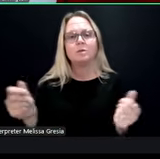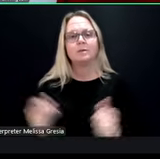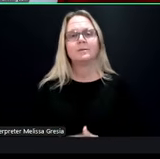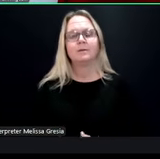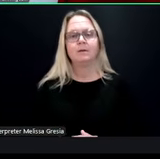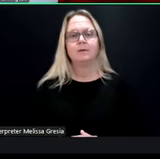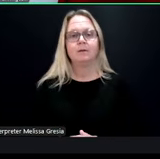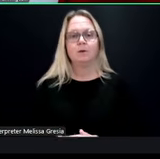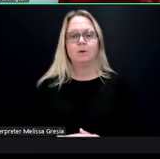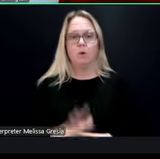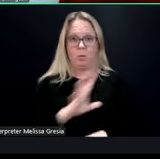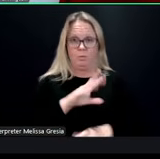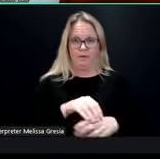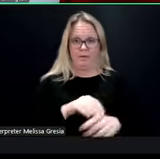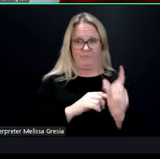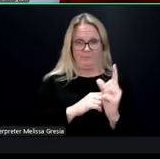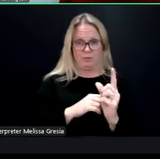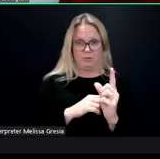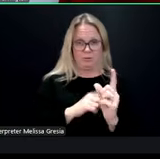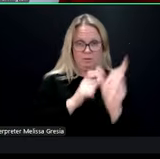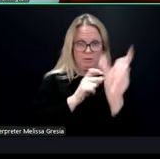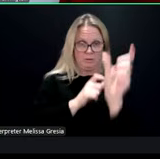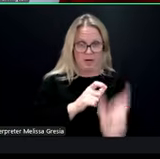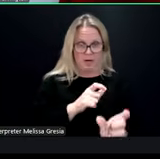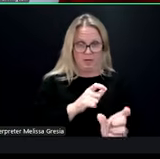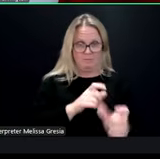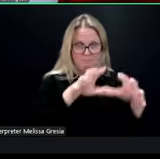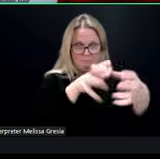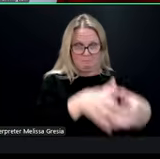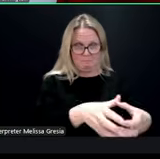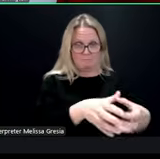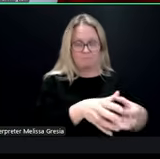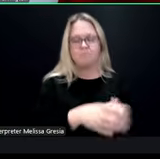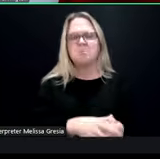So within the first column, the first bucket of work, you'll see the network